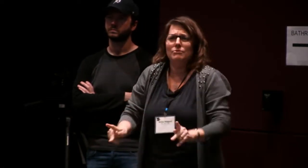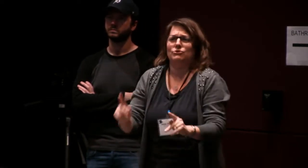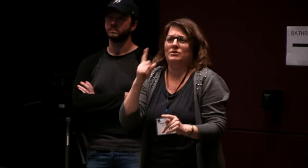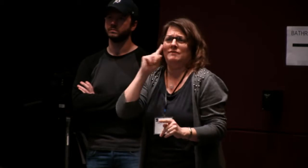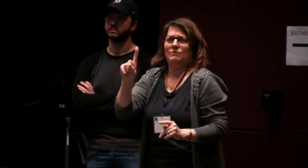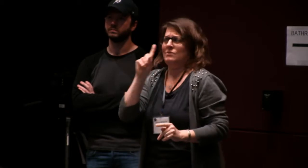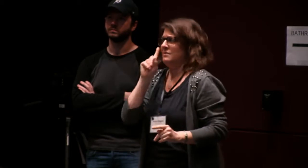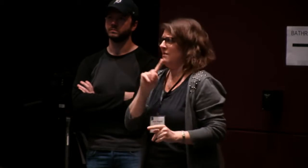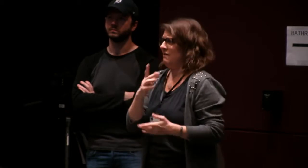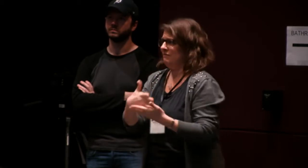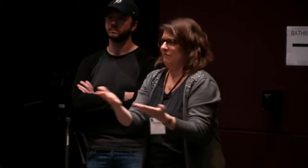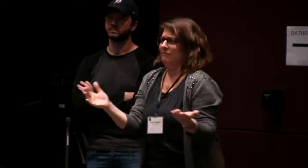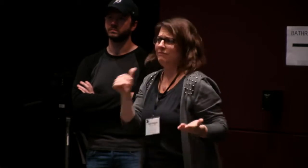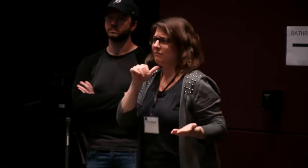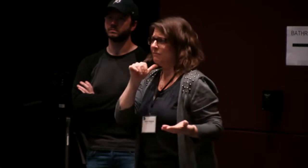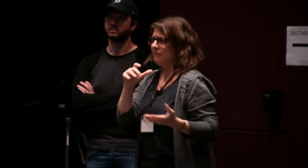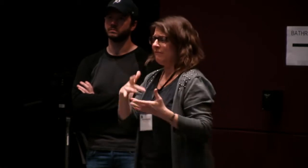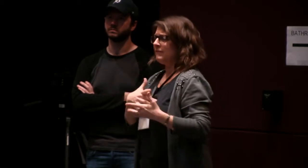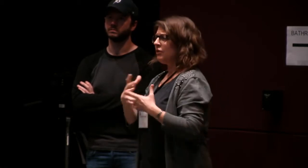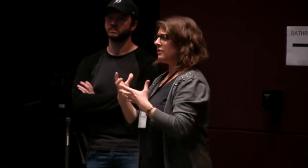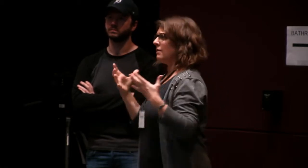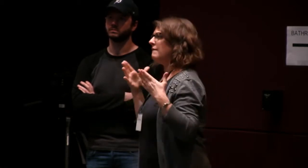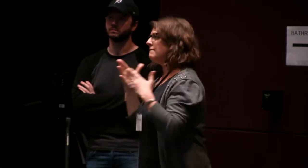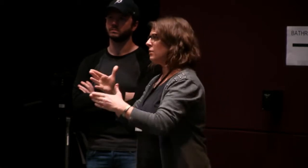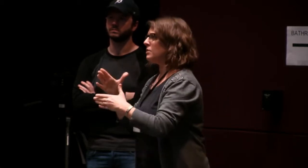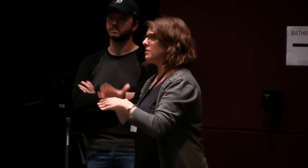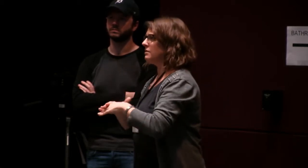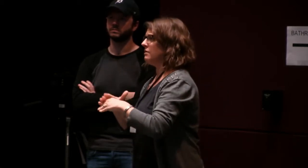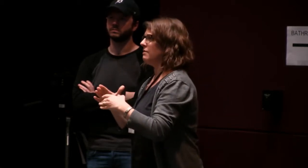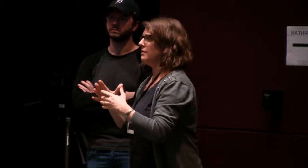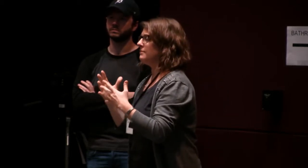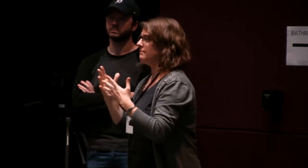There is so much work, so many opportunities for deaf individuals.